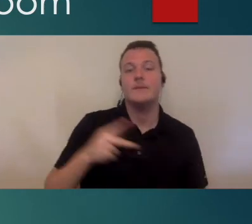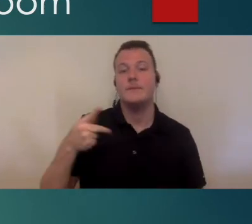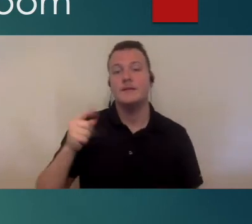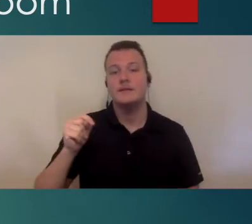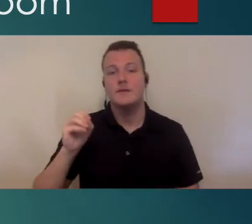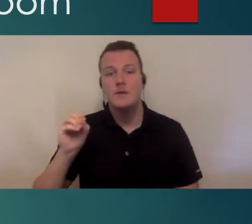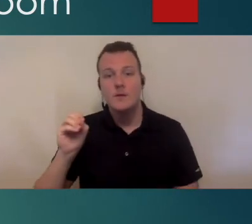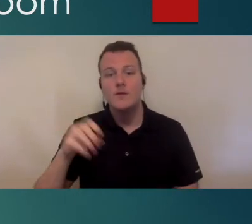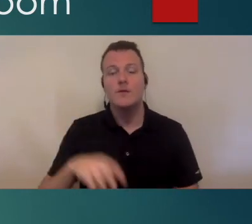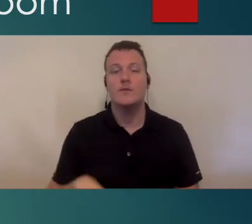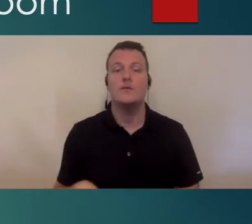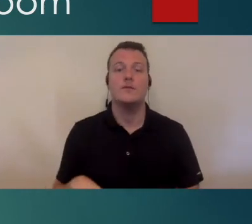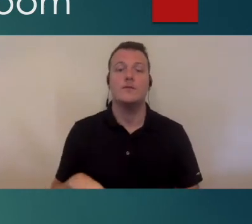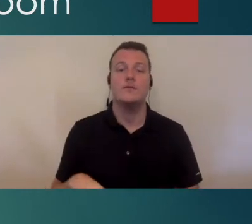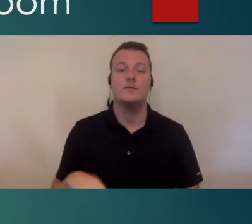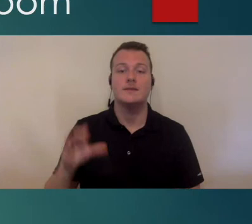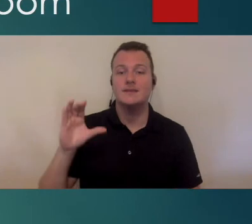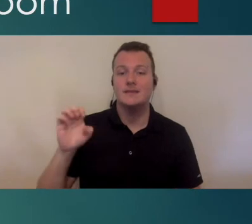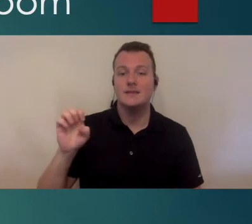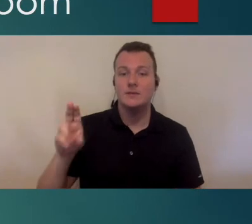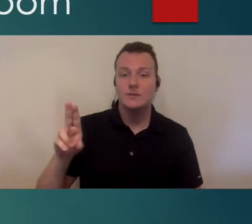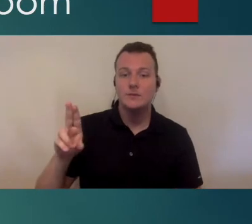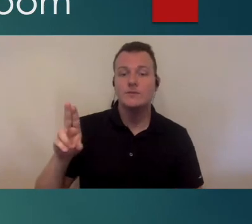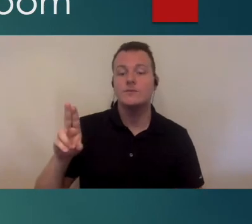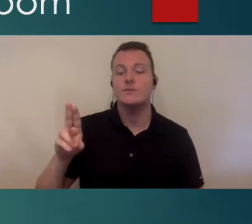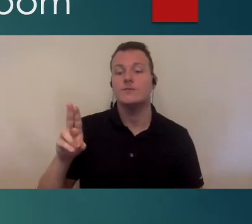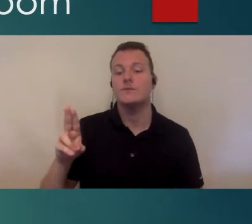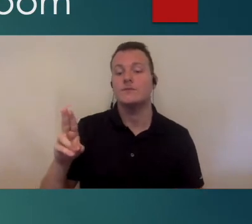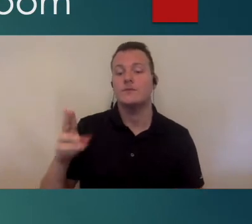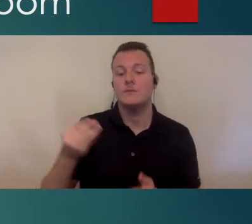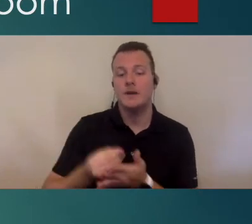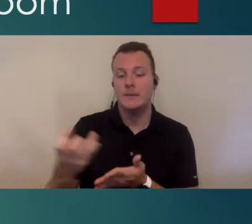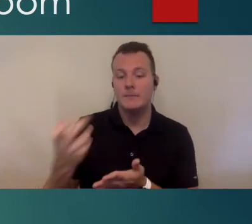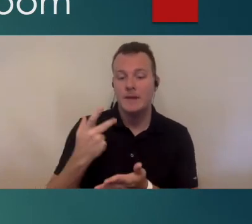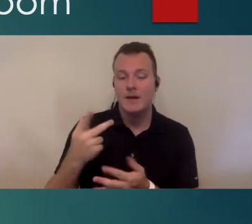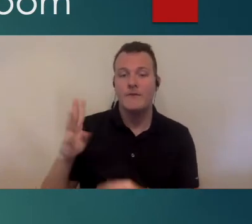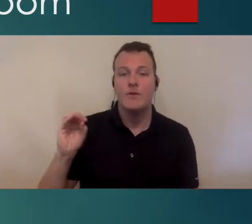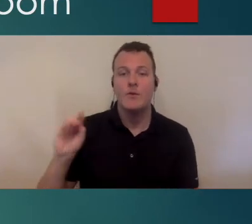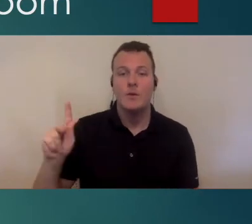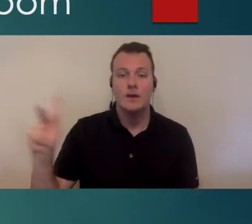time off, CE reimbursements, 401k contributions,